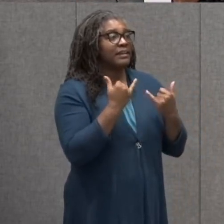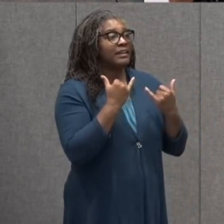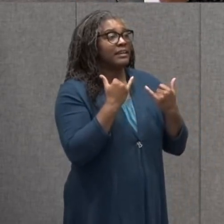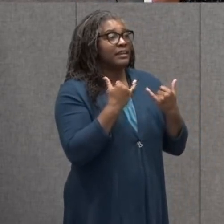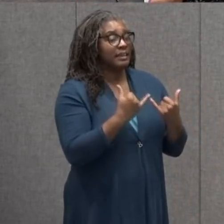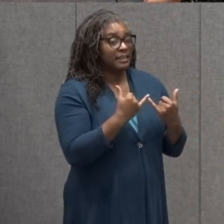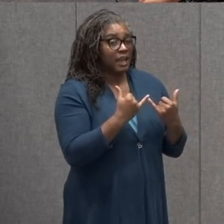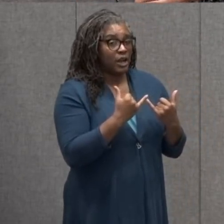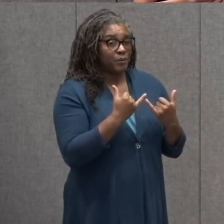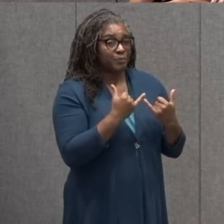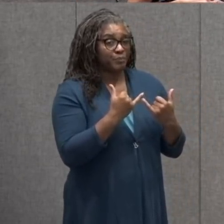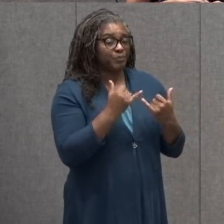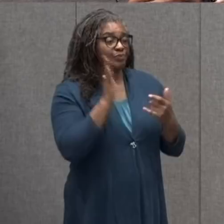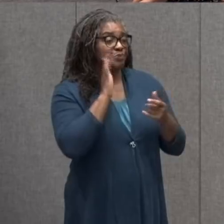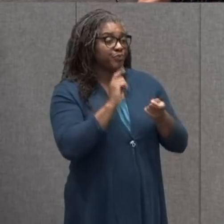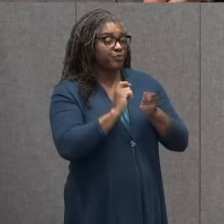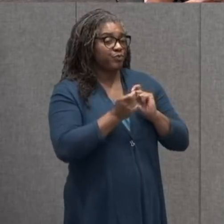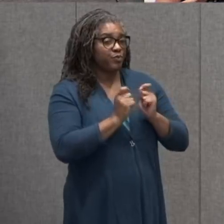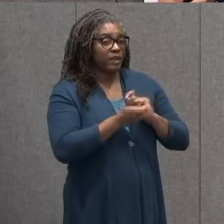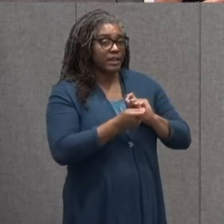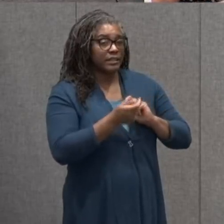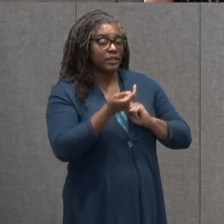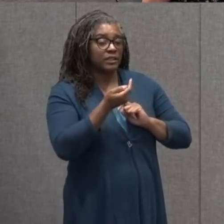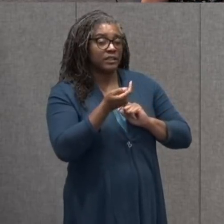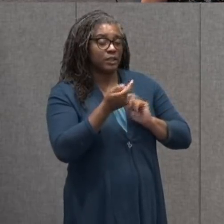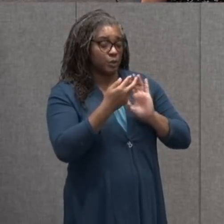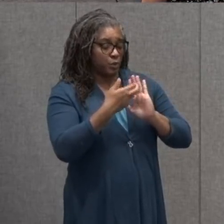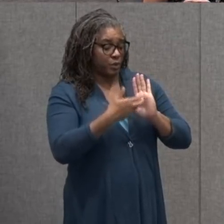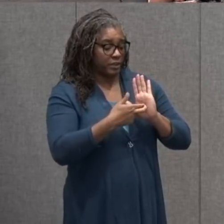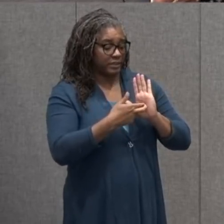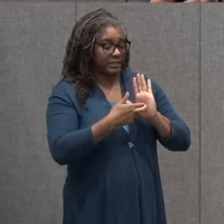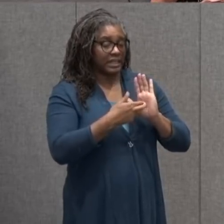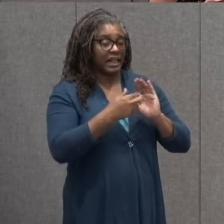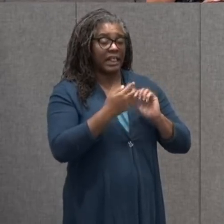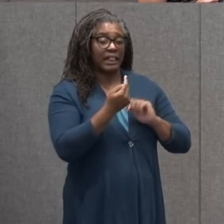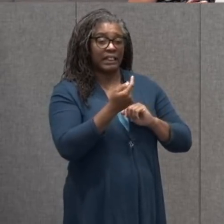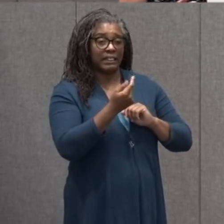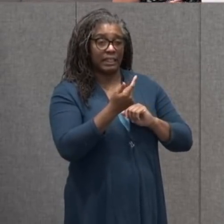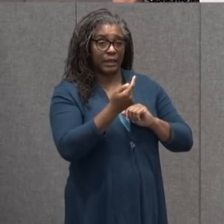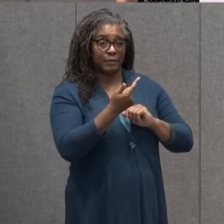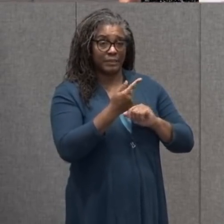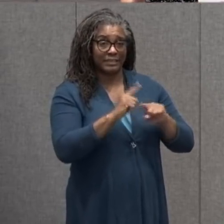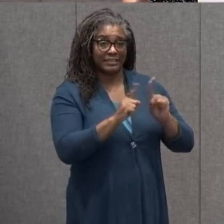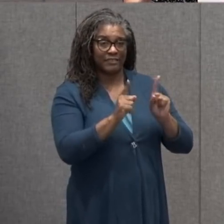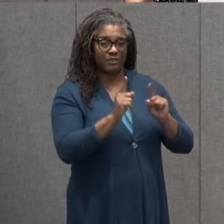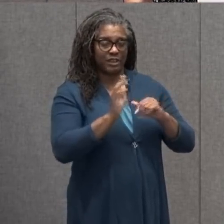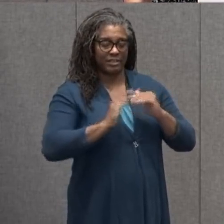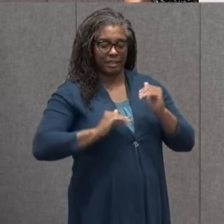So our scoring, if you get that vocabulary word and somebody guesses it, you get one point.